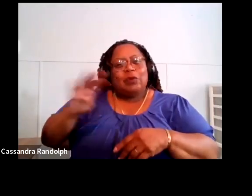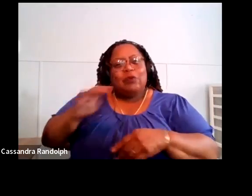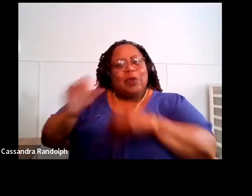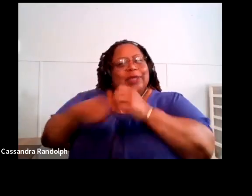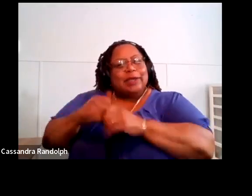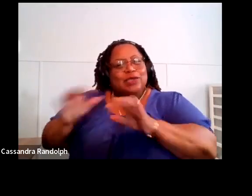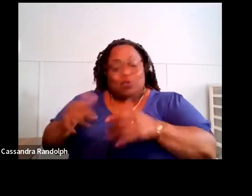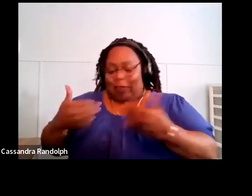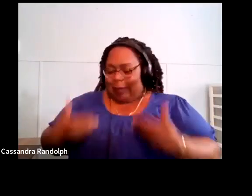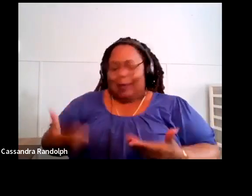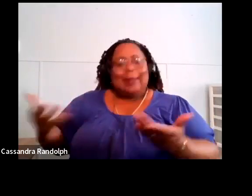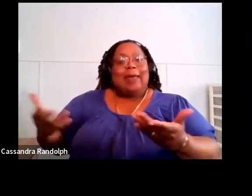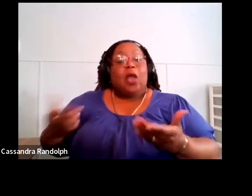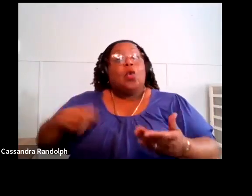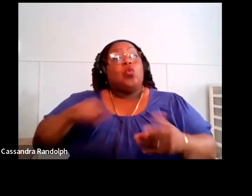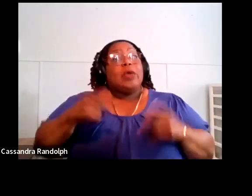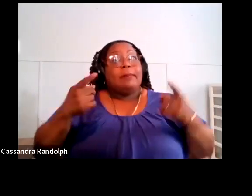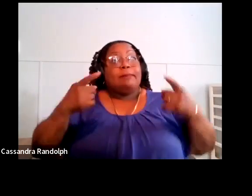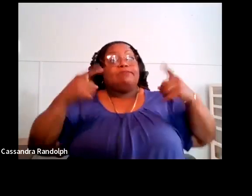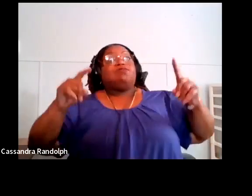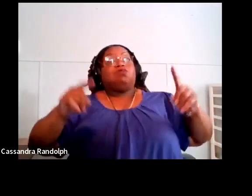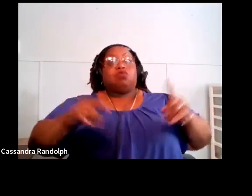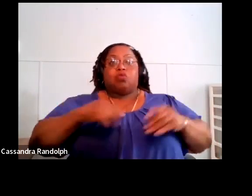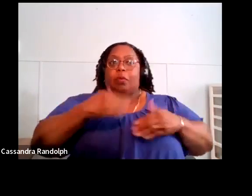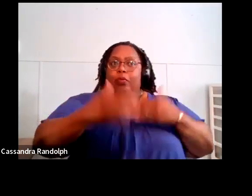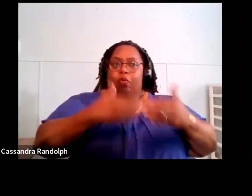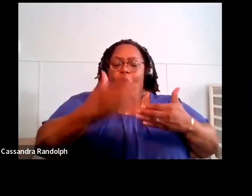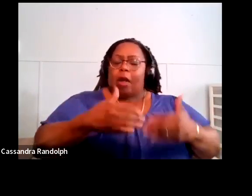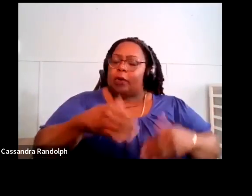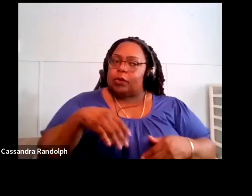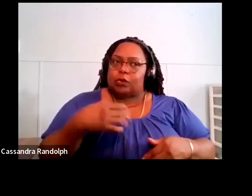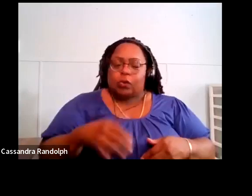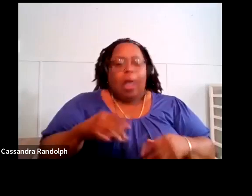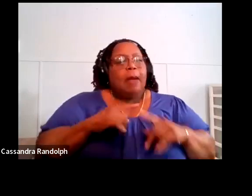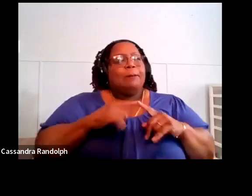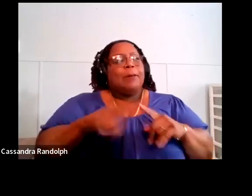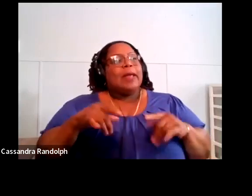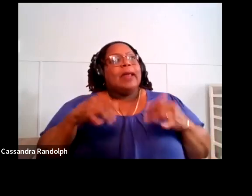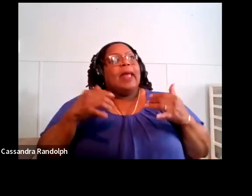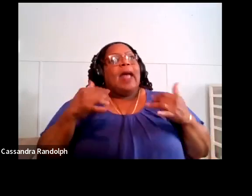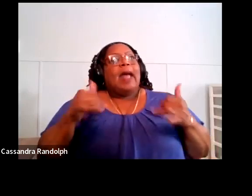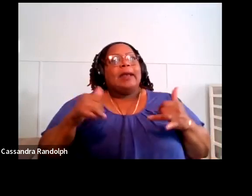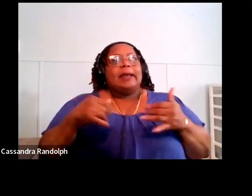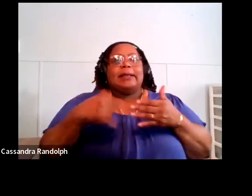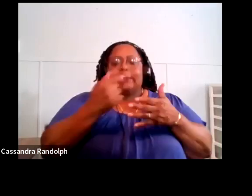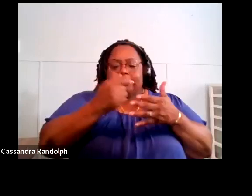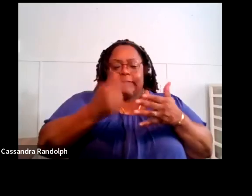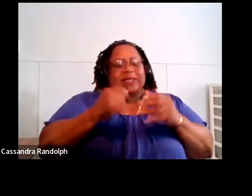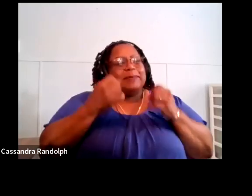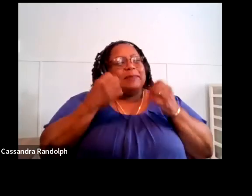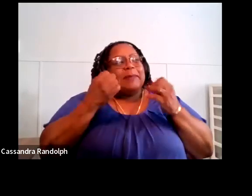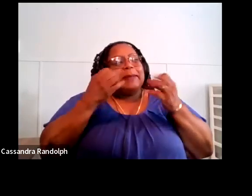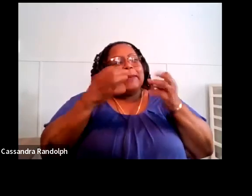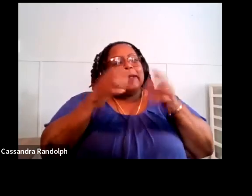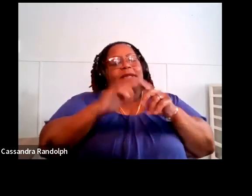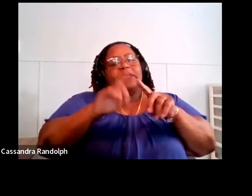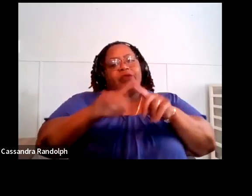able to be floor leaders in our Constitution and having woman